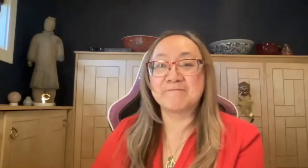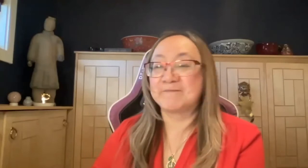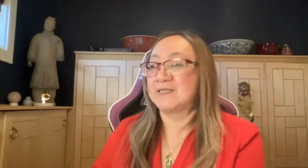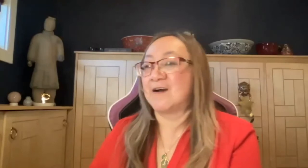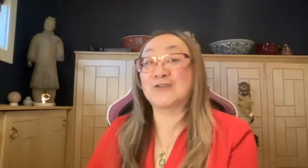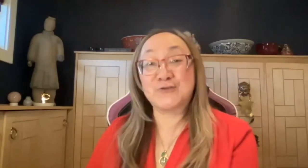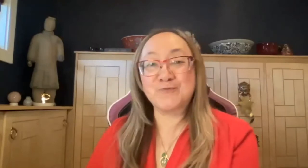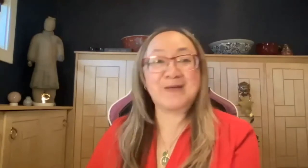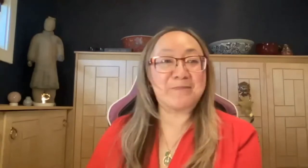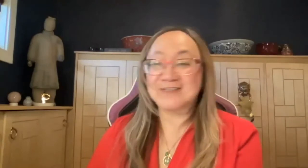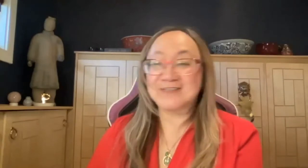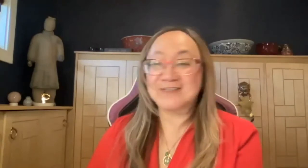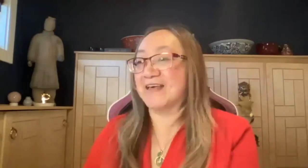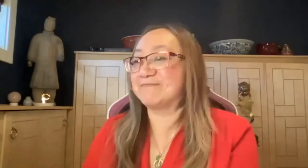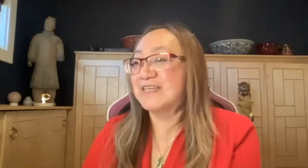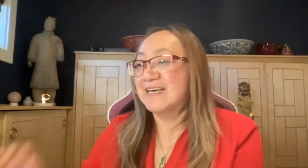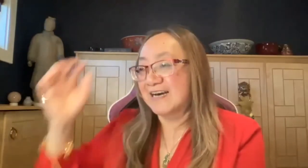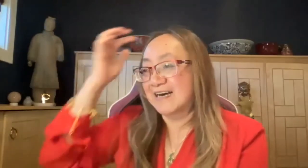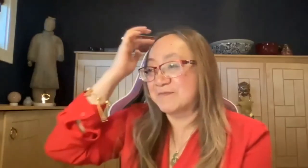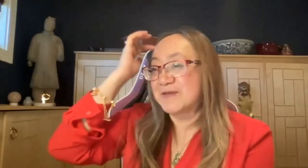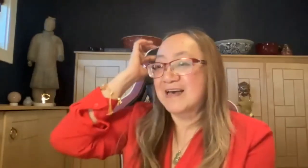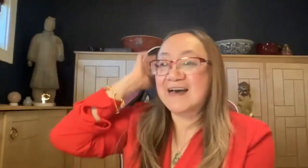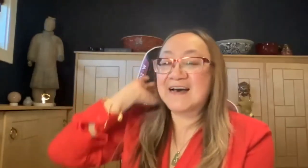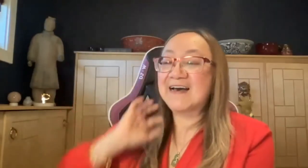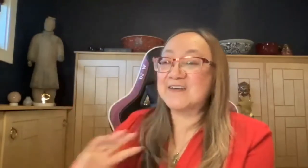Thanks, Sam or ZoomKeeper. I love that.